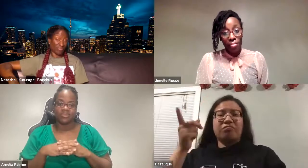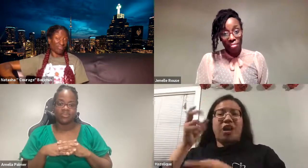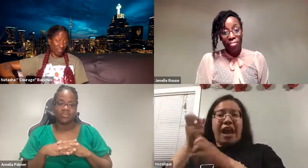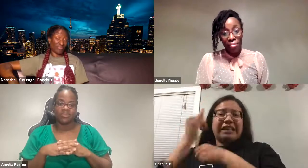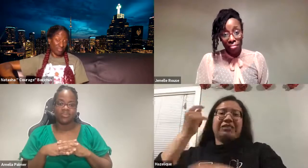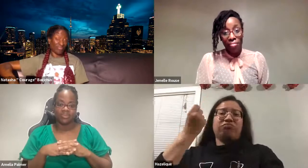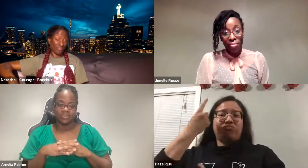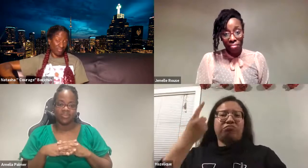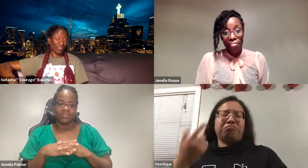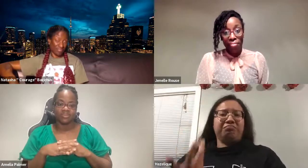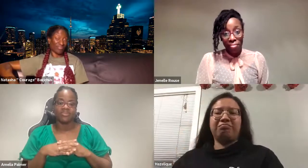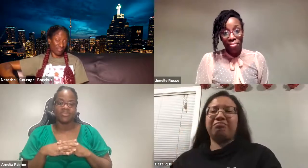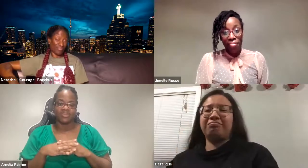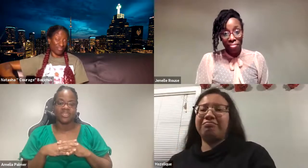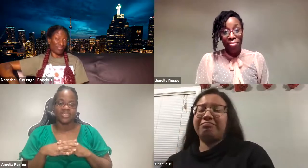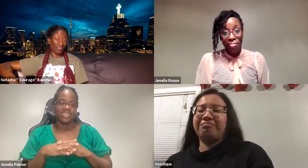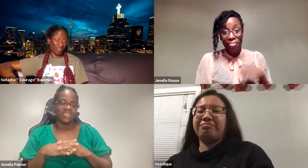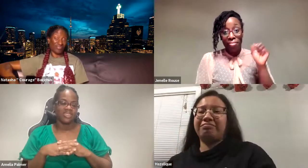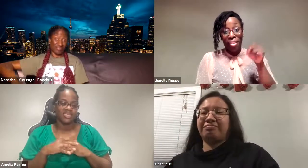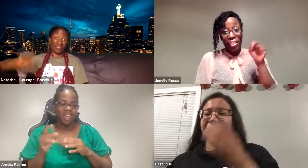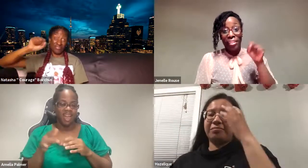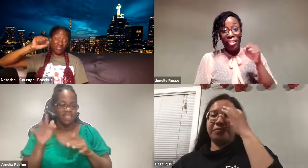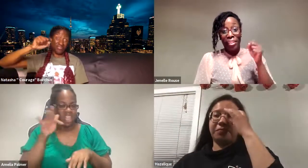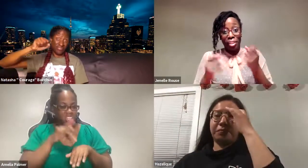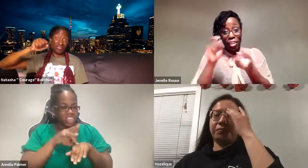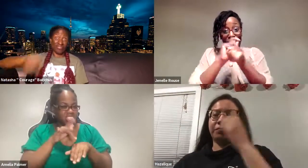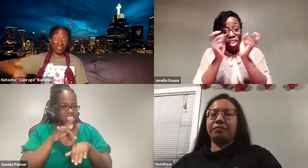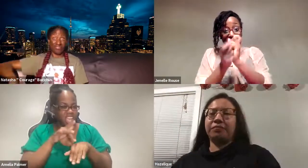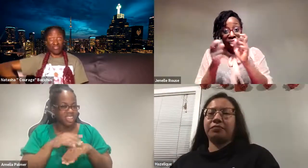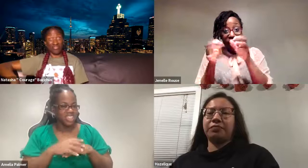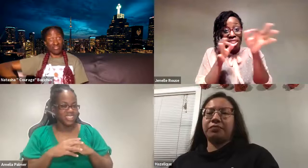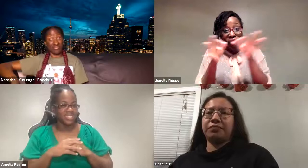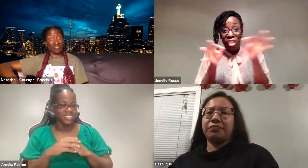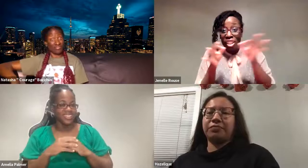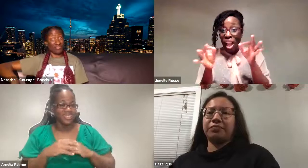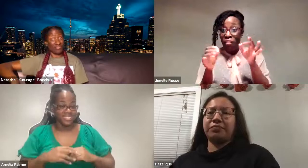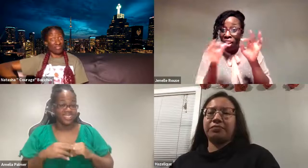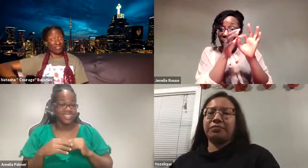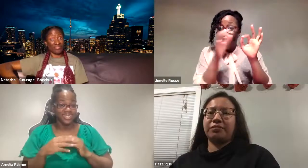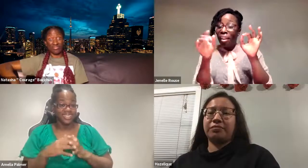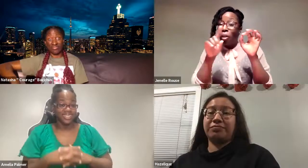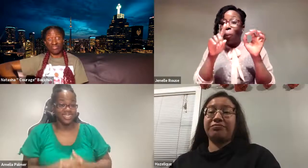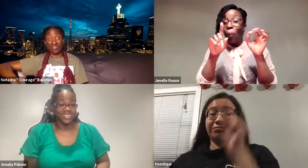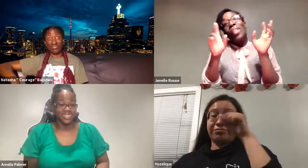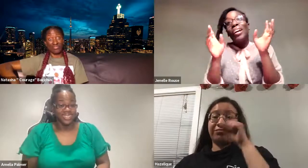and they're able to understand that. - absolutely you have to explain says jenelle